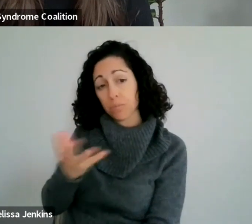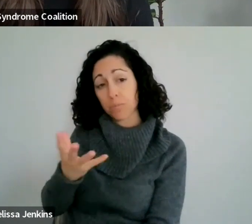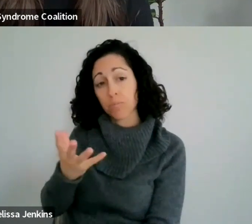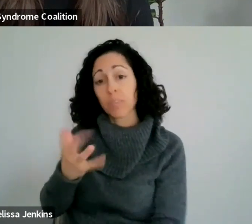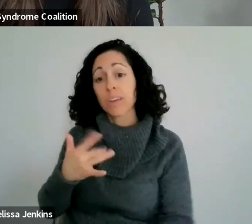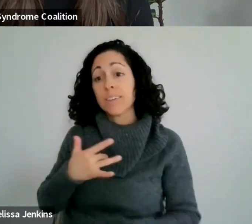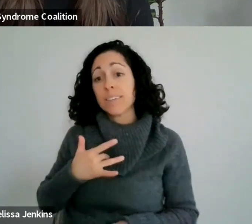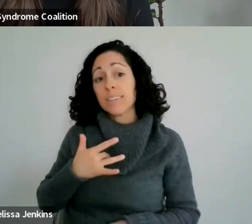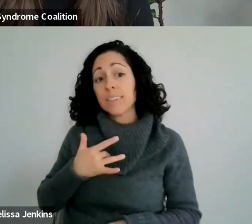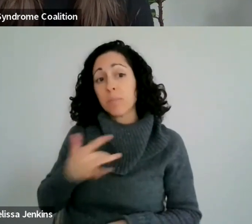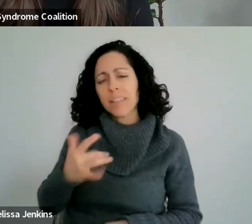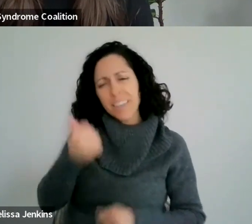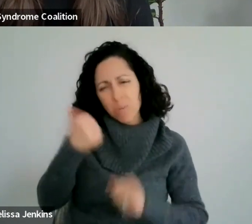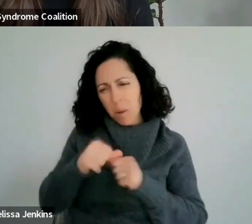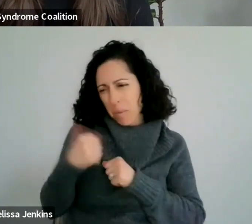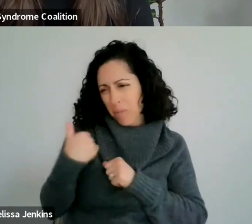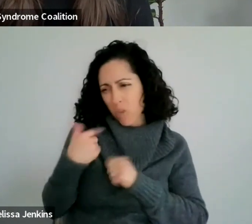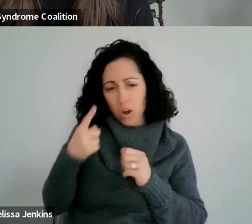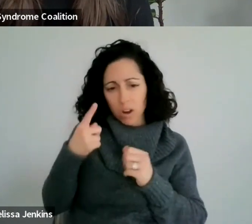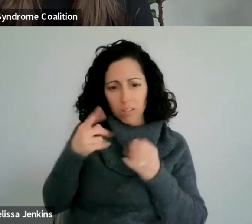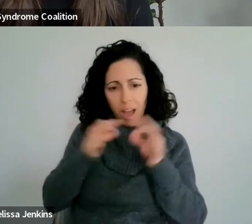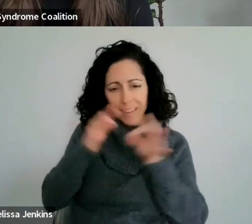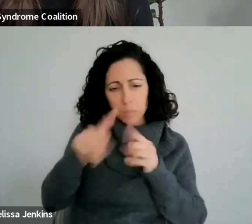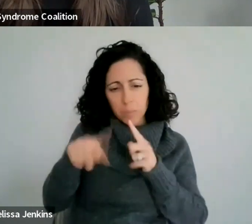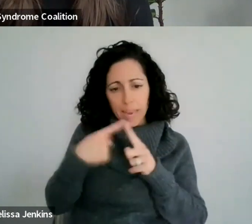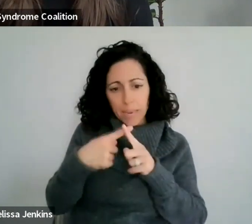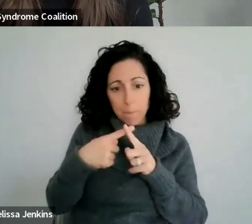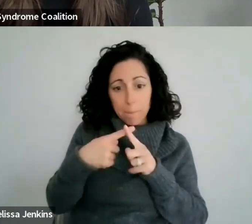that we described should be the last stage